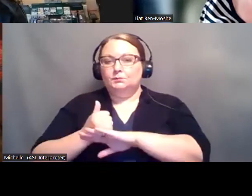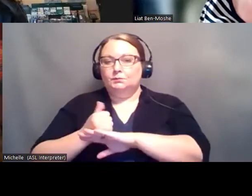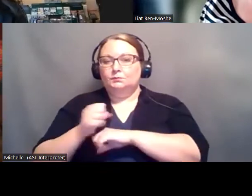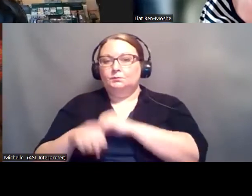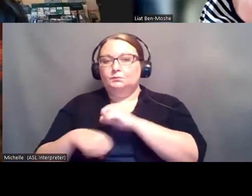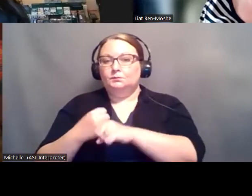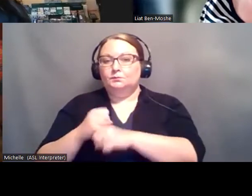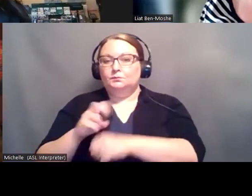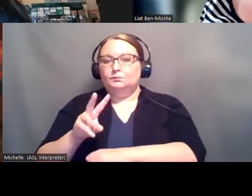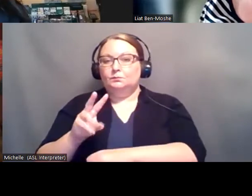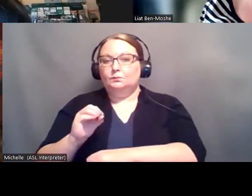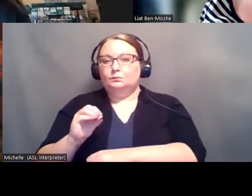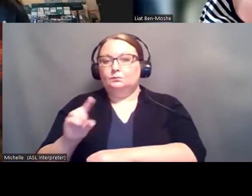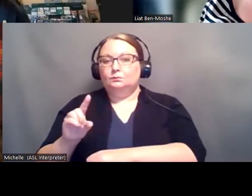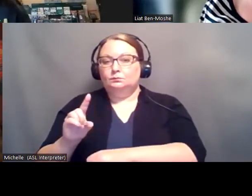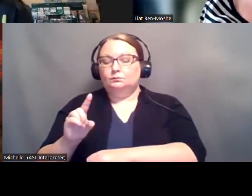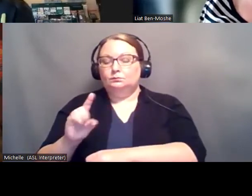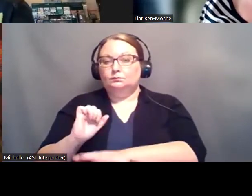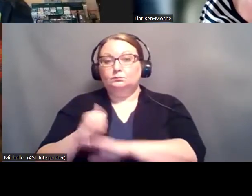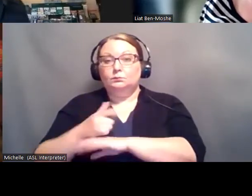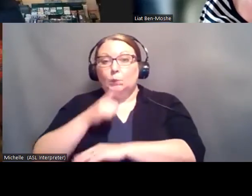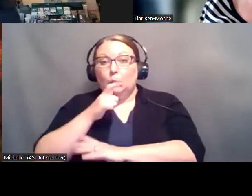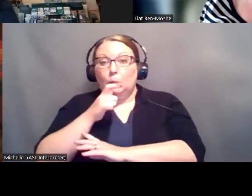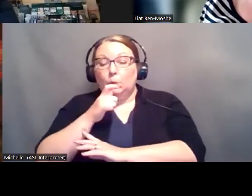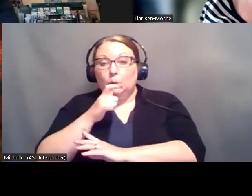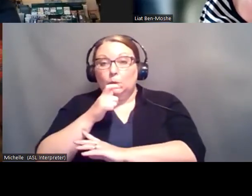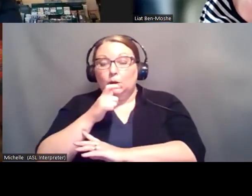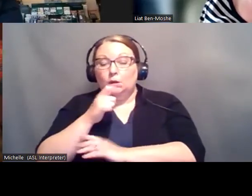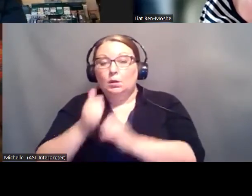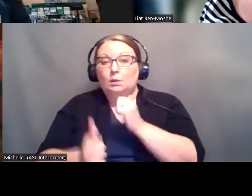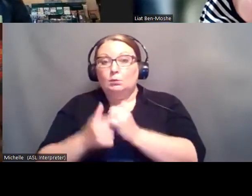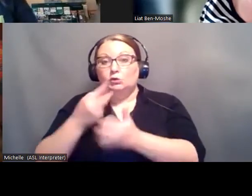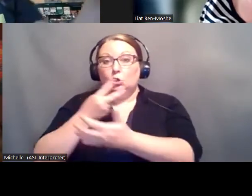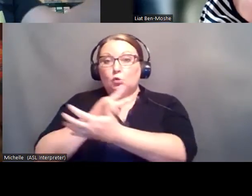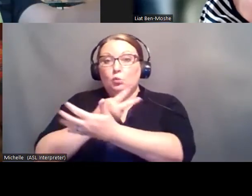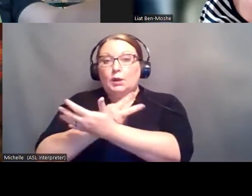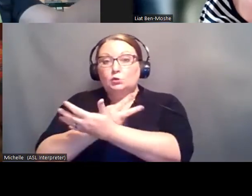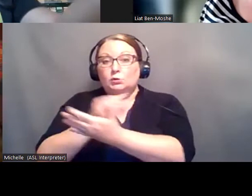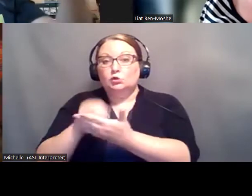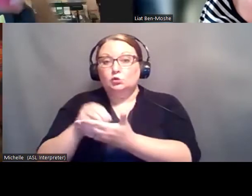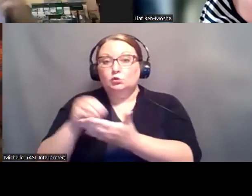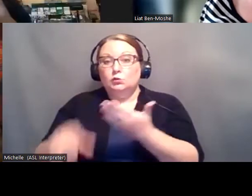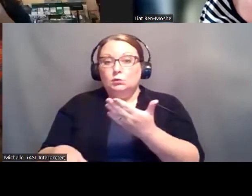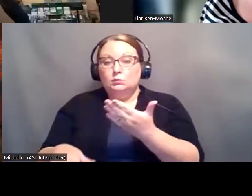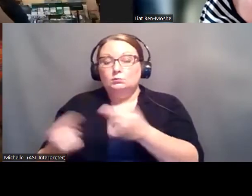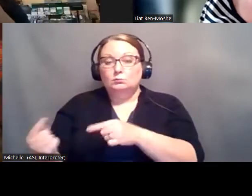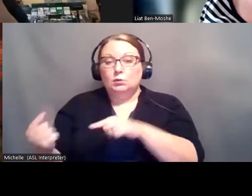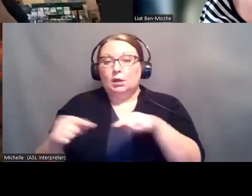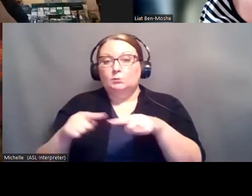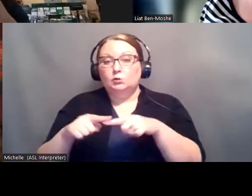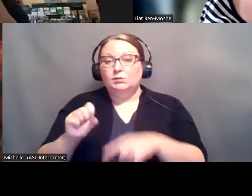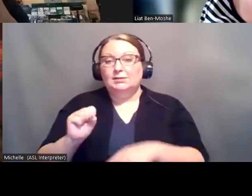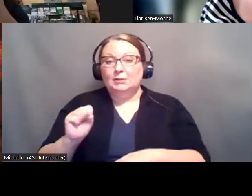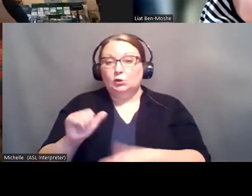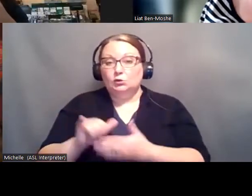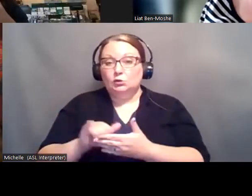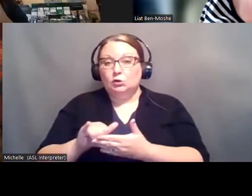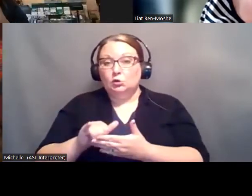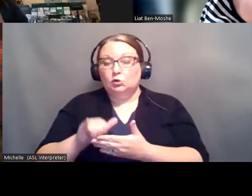and it was founded by mostly graduate students who came to Syracuse to study disability studies.